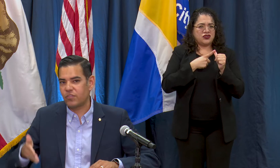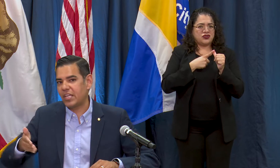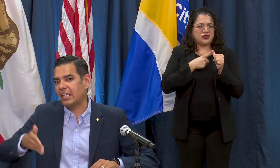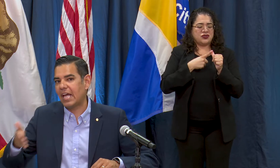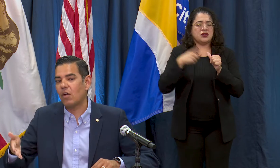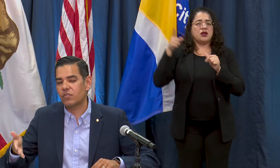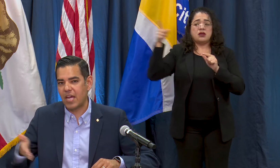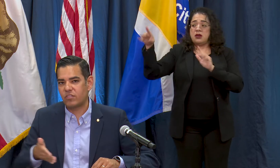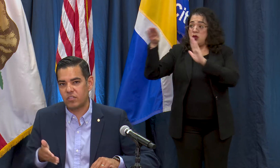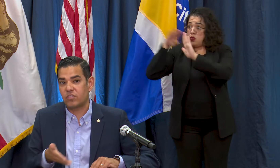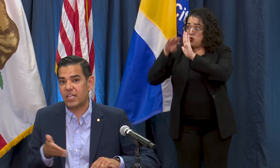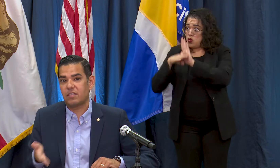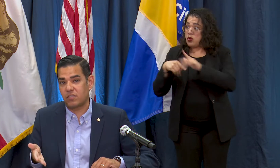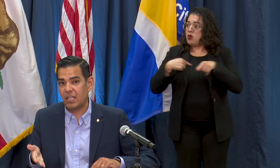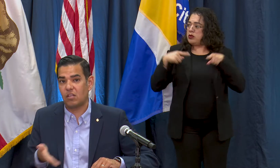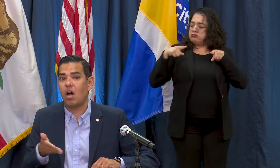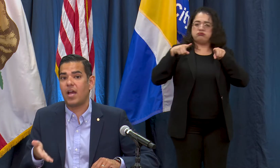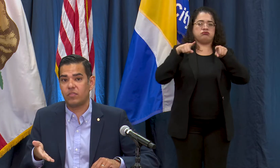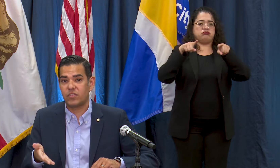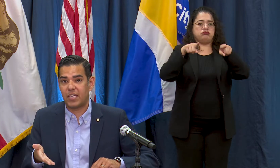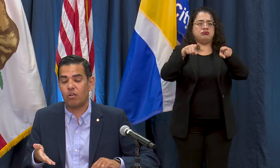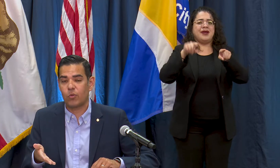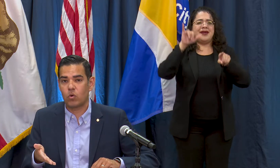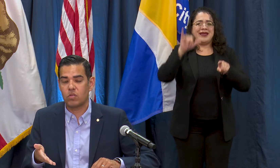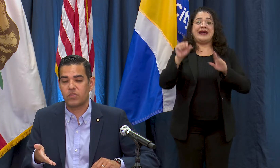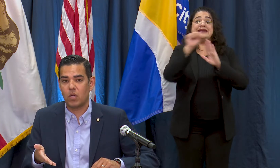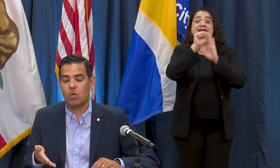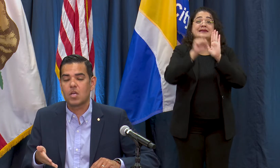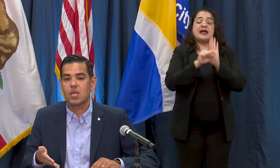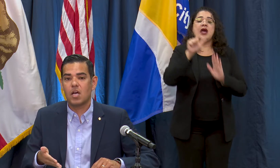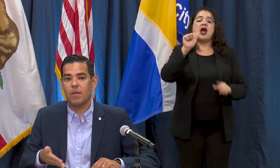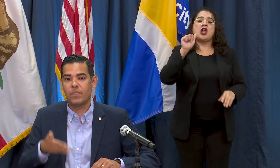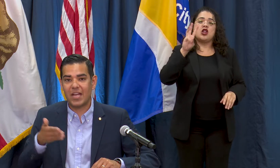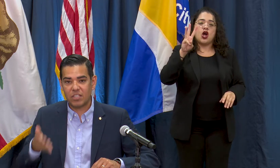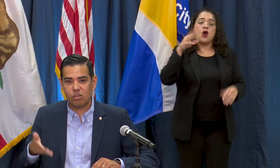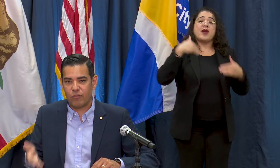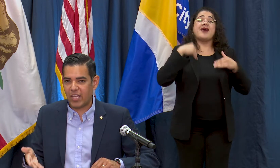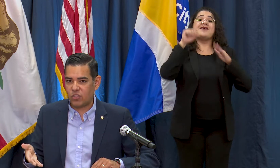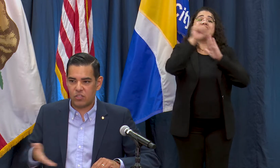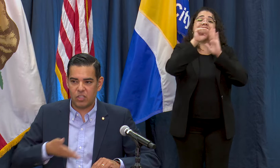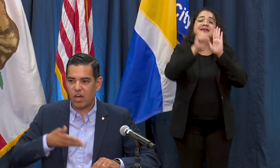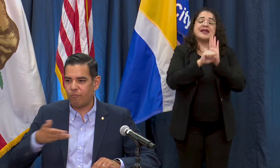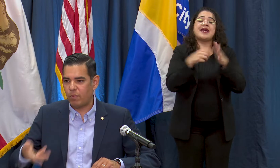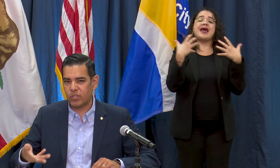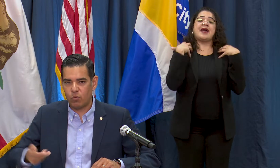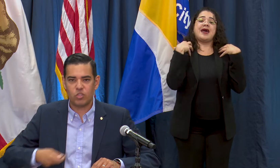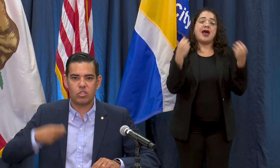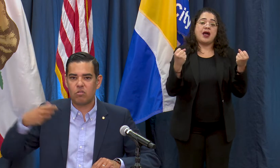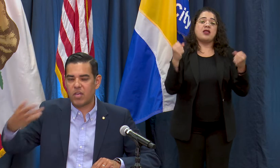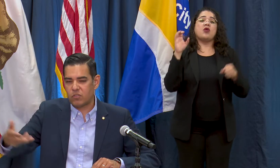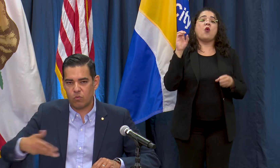the state allows. That's a state law and the state health order and so that's a clarification. I see a lot of people say we should do this or we